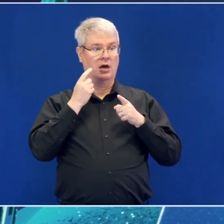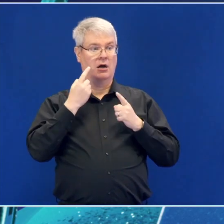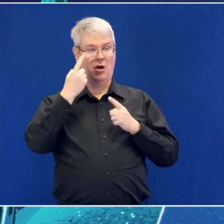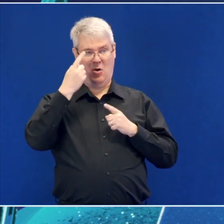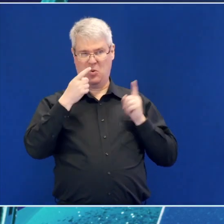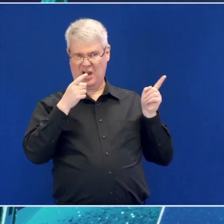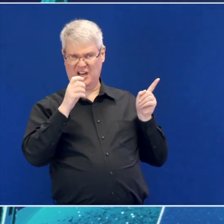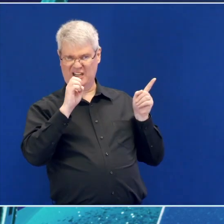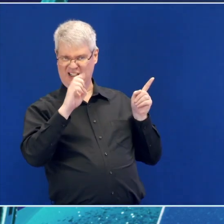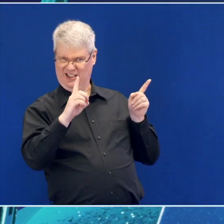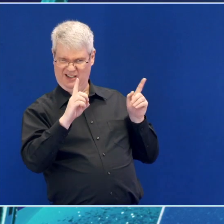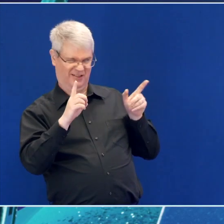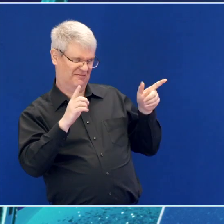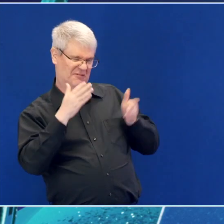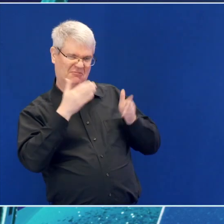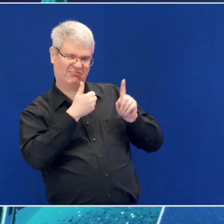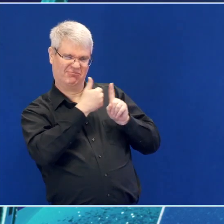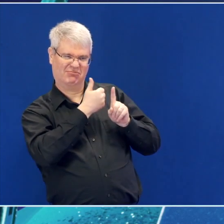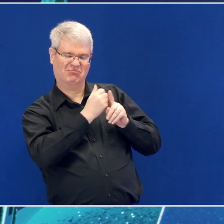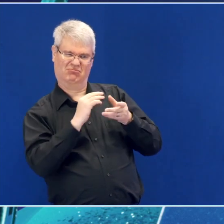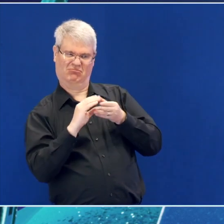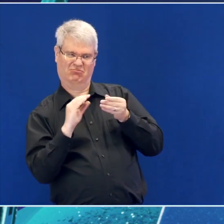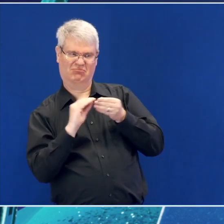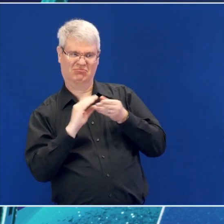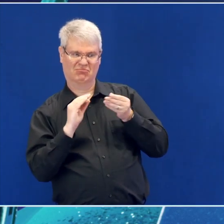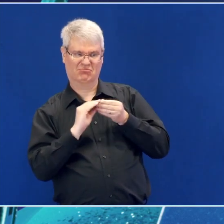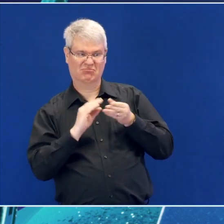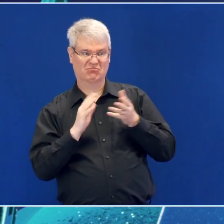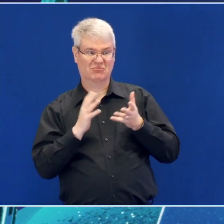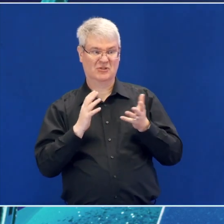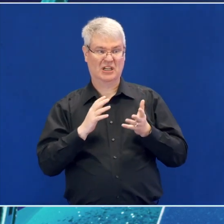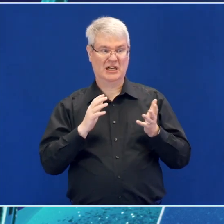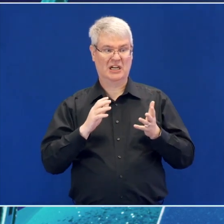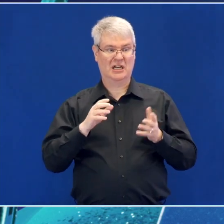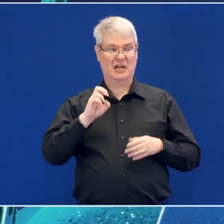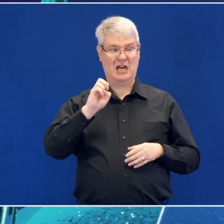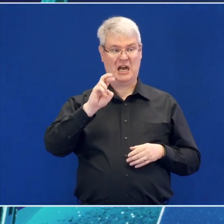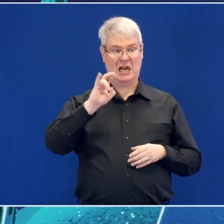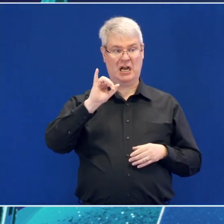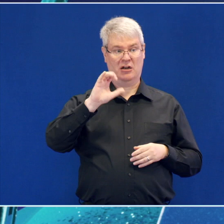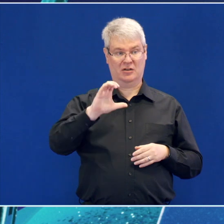but a study that Eric Bailey did surfaced this as well, there's a couple of problems that you have with it.